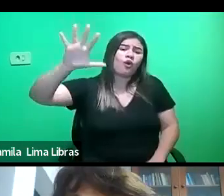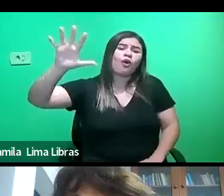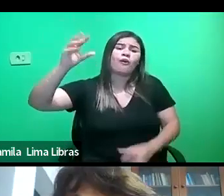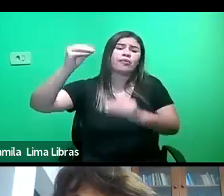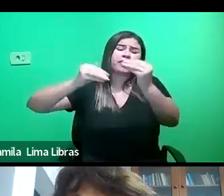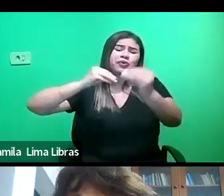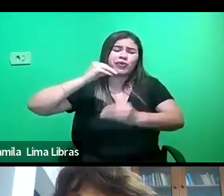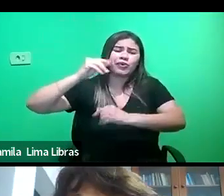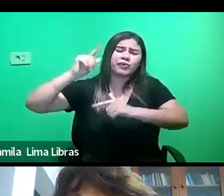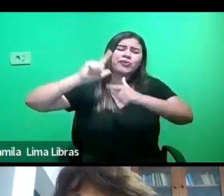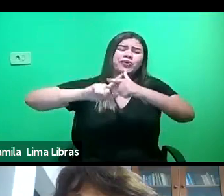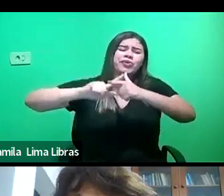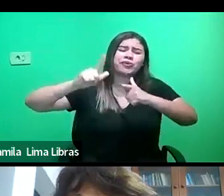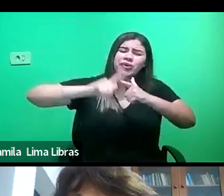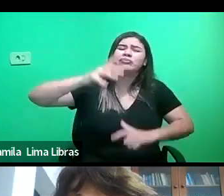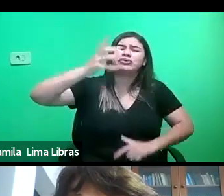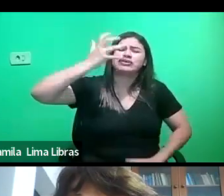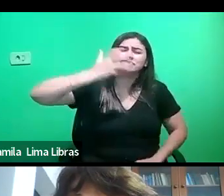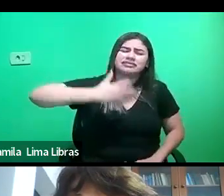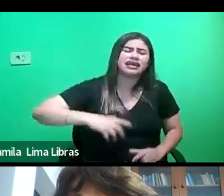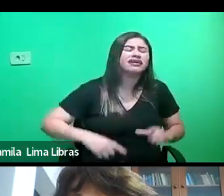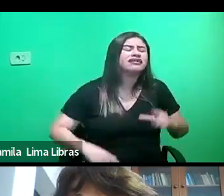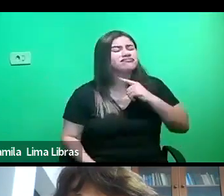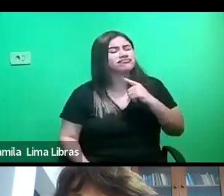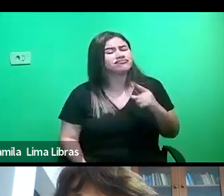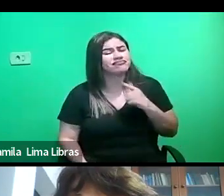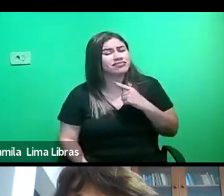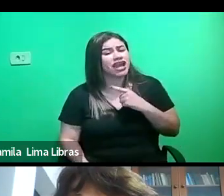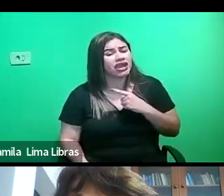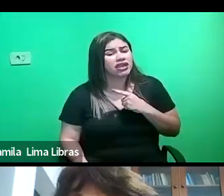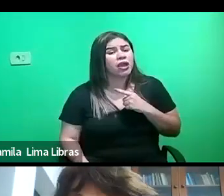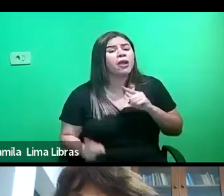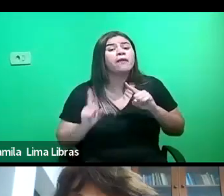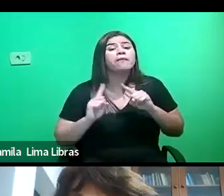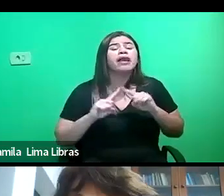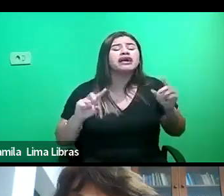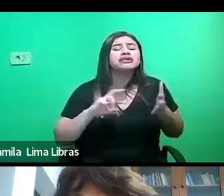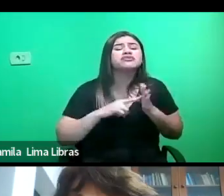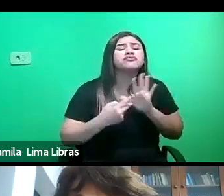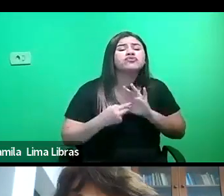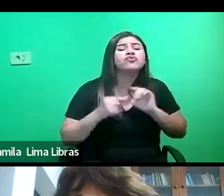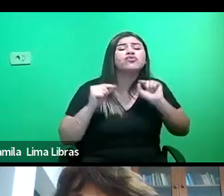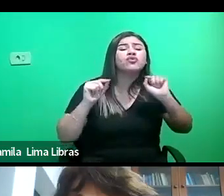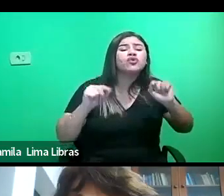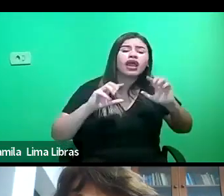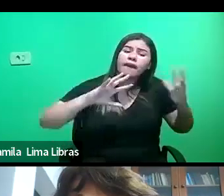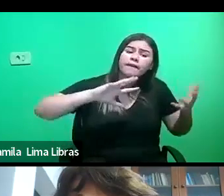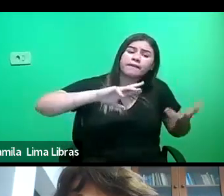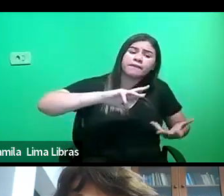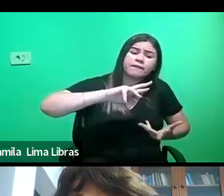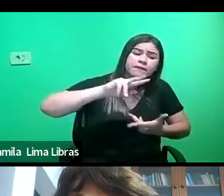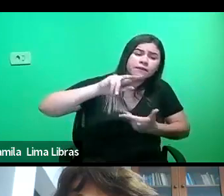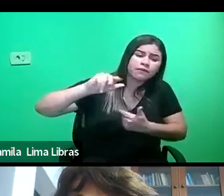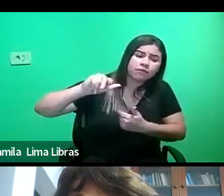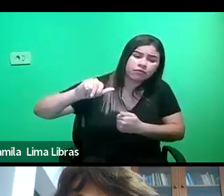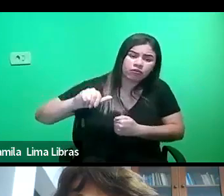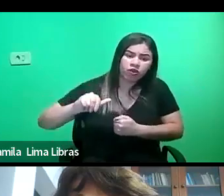facing a a serious recession. Because, in fact Because, in fact, the world Because in fact, the world doesn't doesn't go the way they want it to go o, and